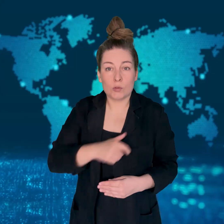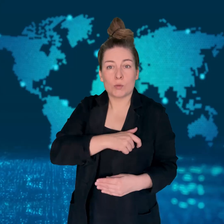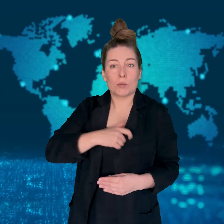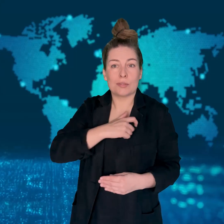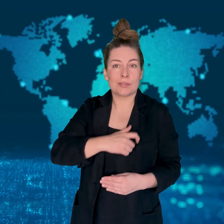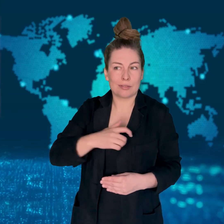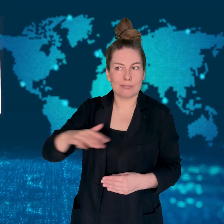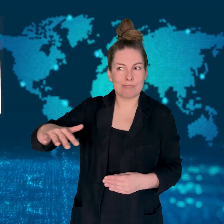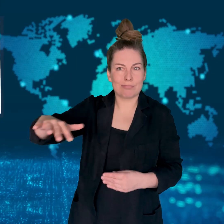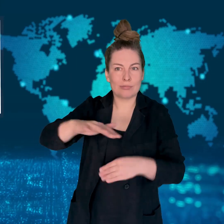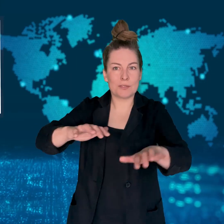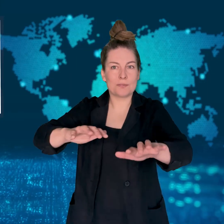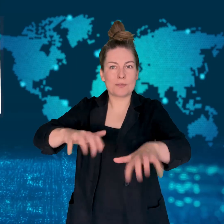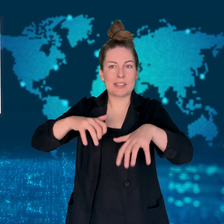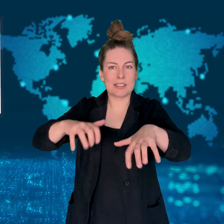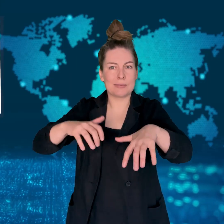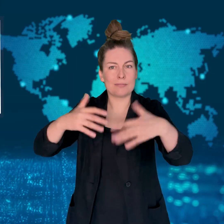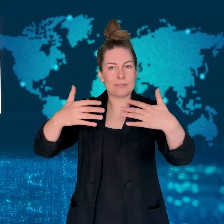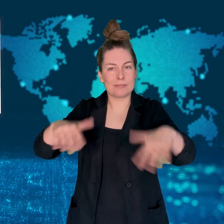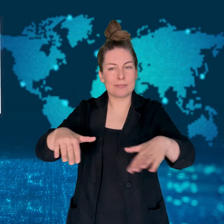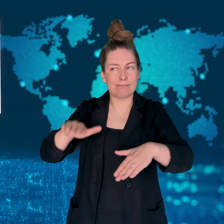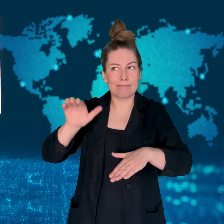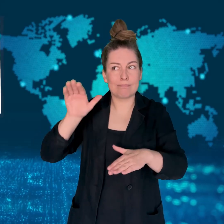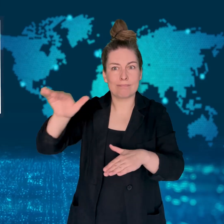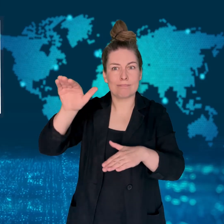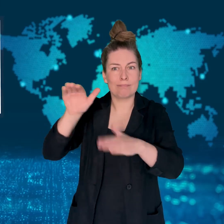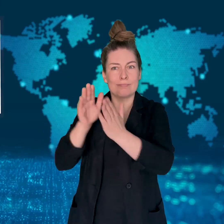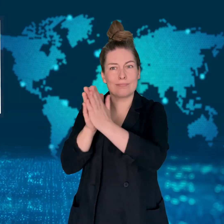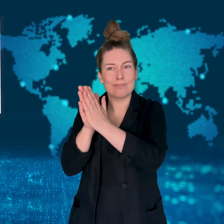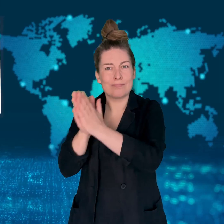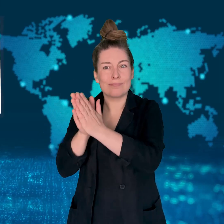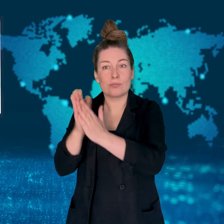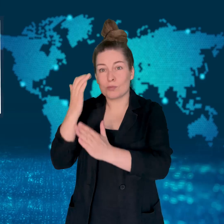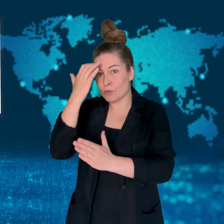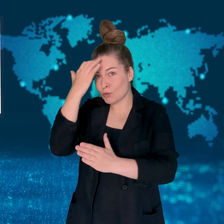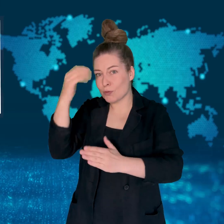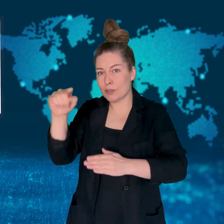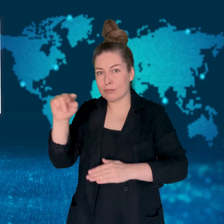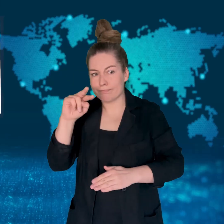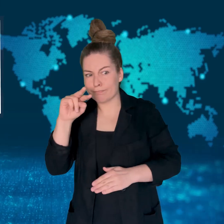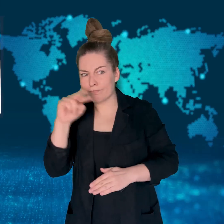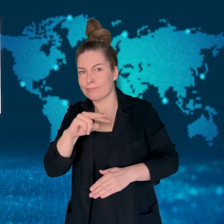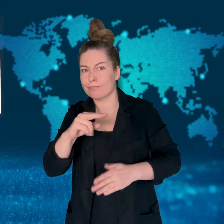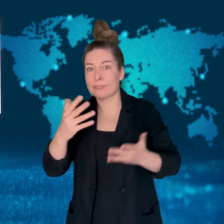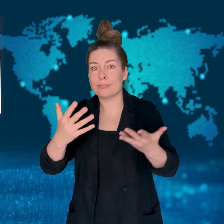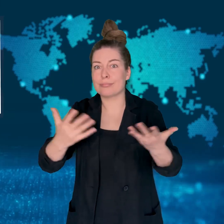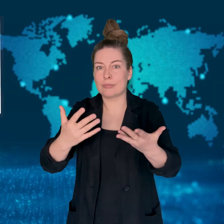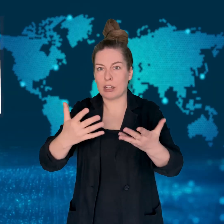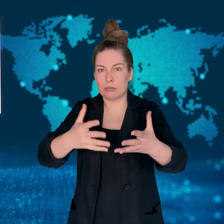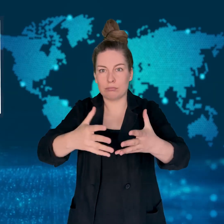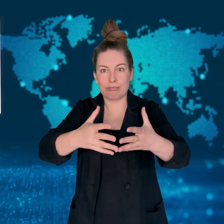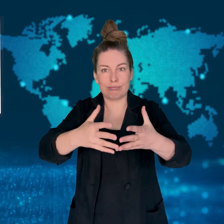[MONIKA]: Swiss farmers called for action against a growing number of